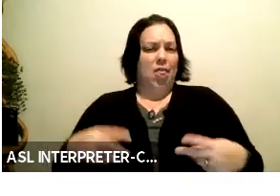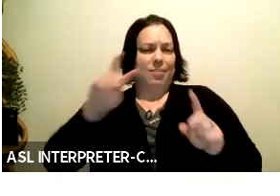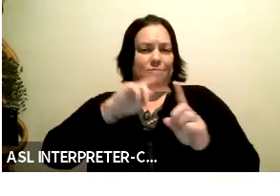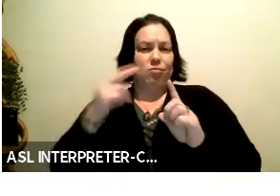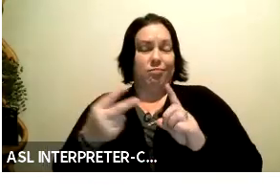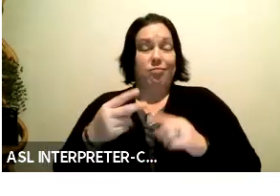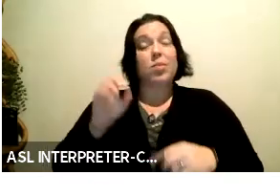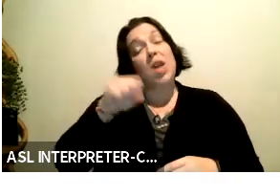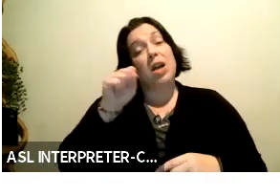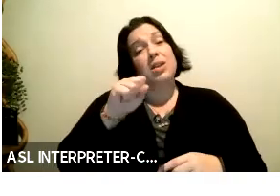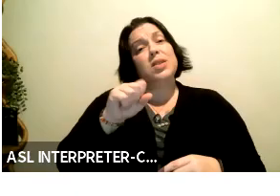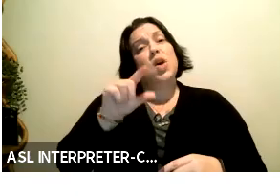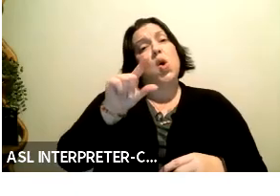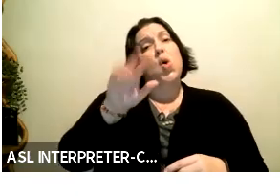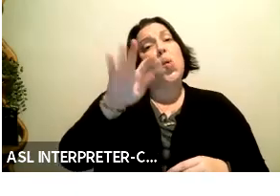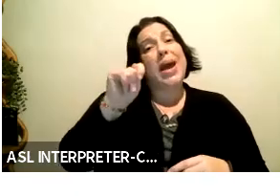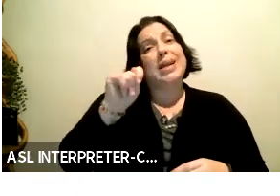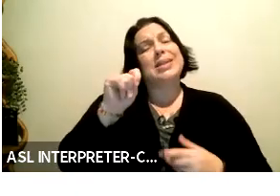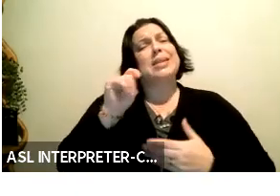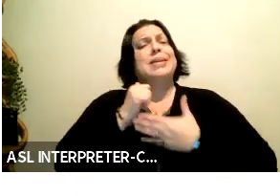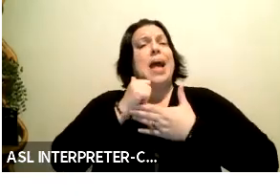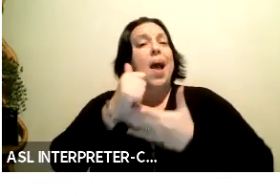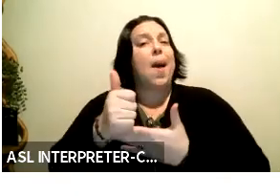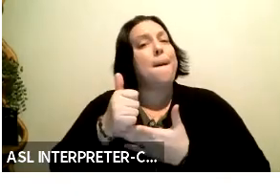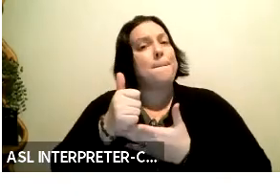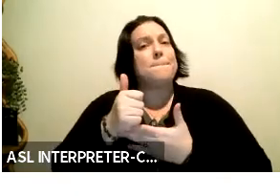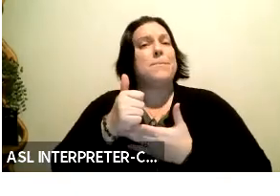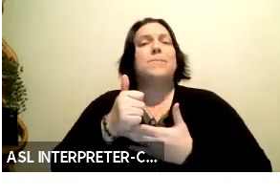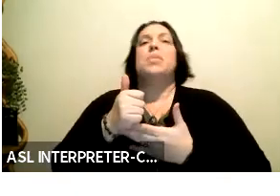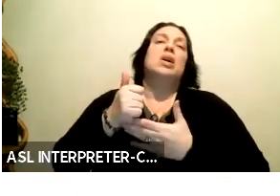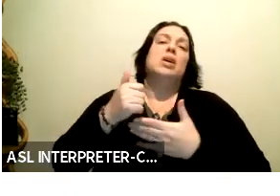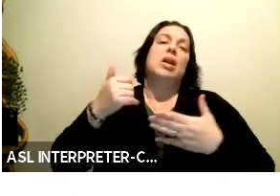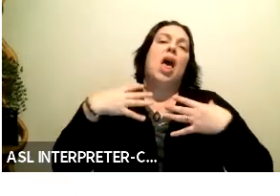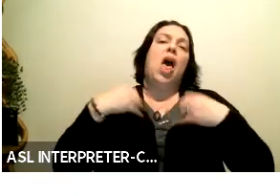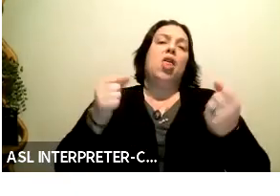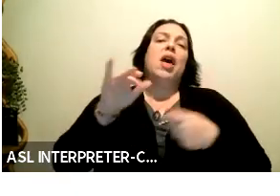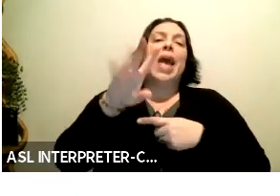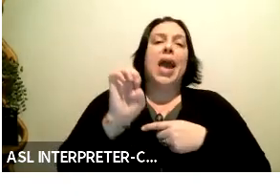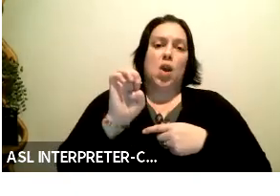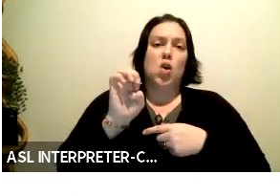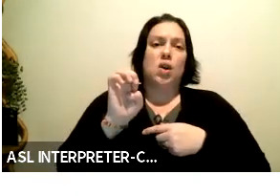that have helped public health prepare, have helped healthcare systems prepare and